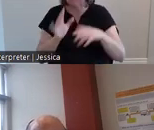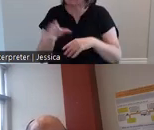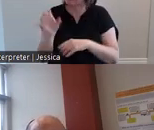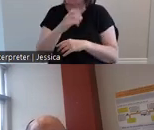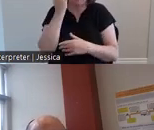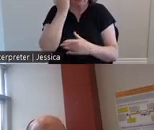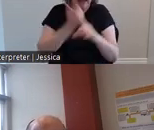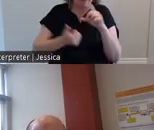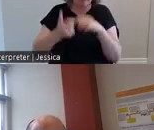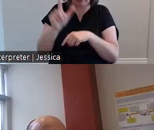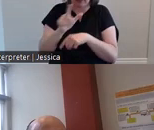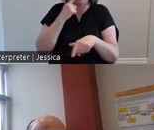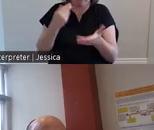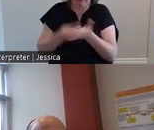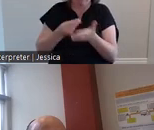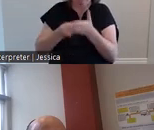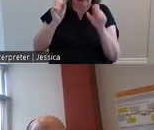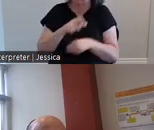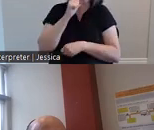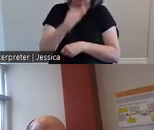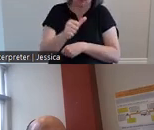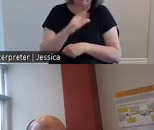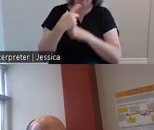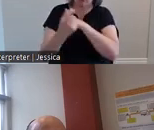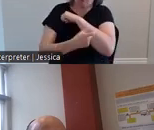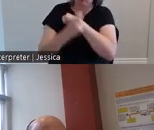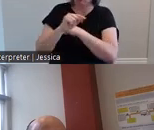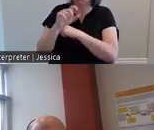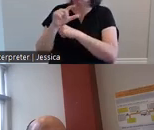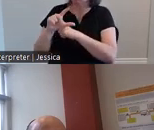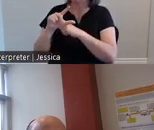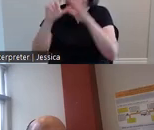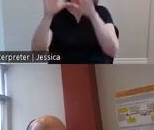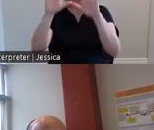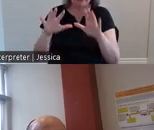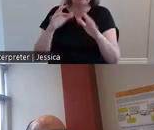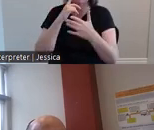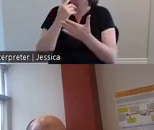I think the automated tools are wonderful for helping nudge us in the right direction,